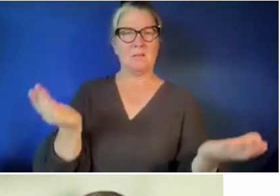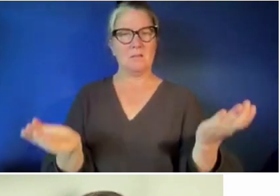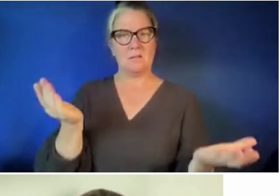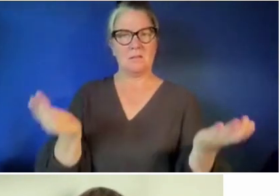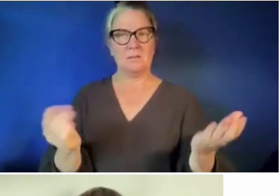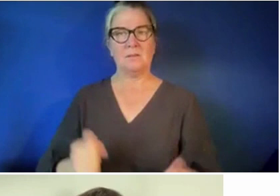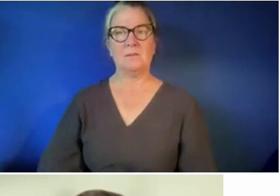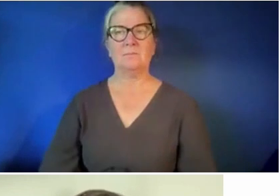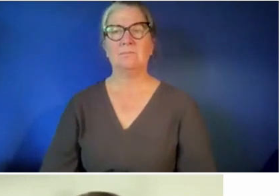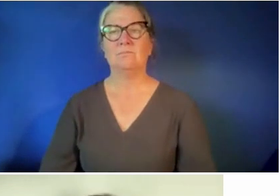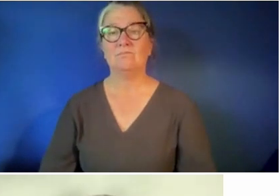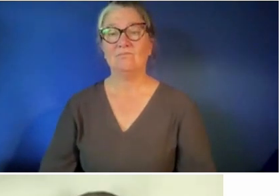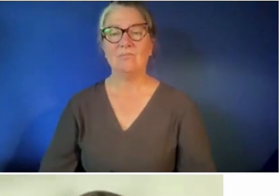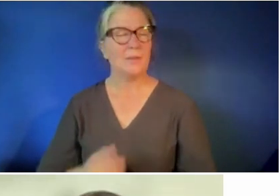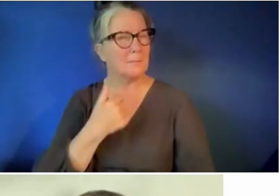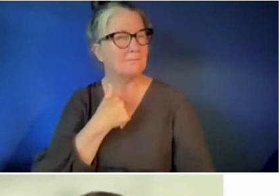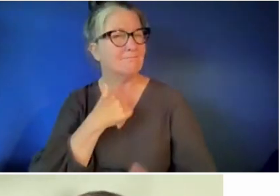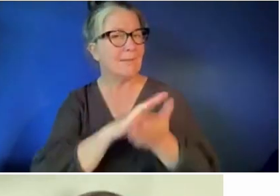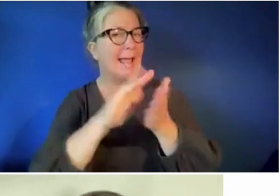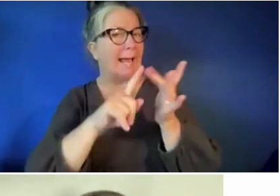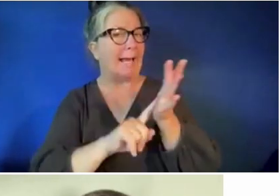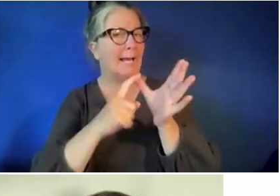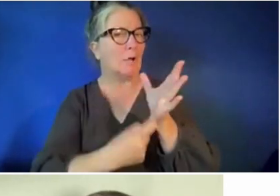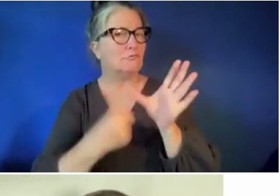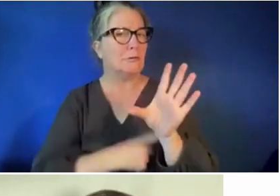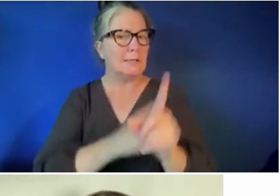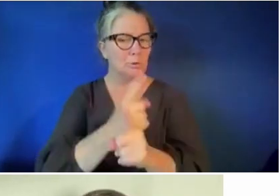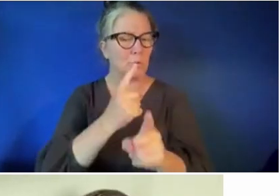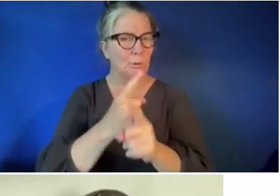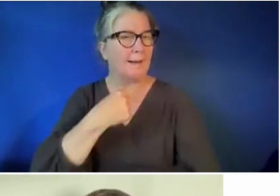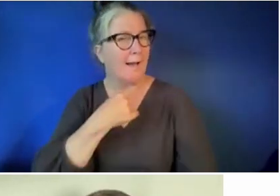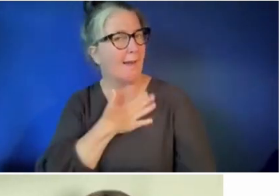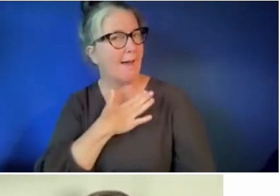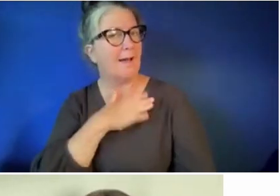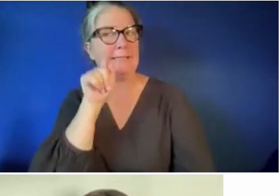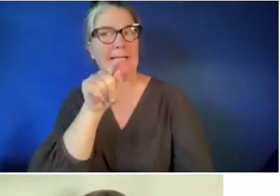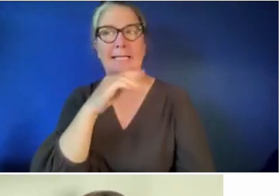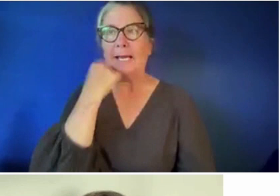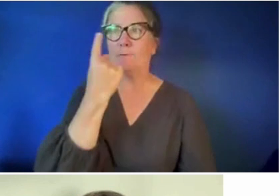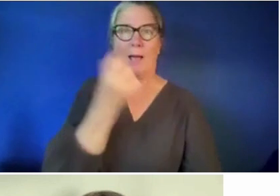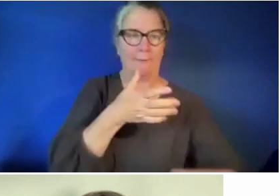and everyone is balancing things. To really make that a key focus is really interesting.